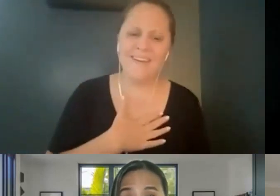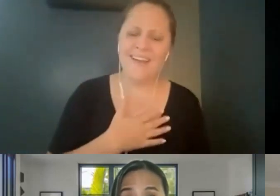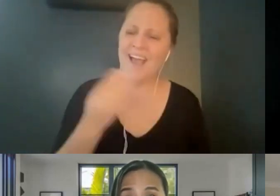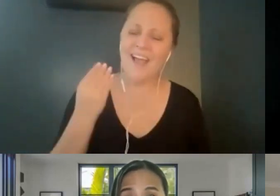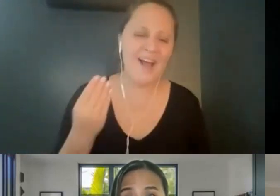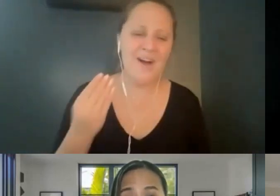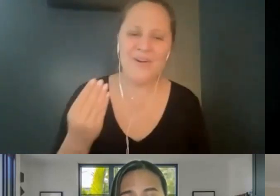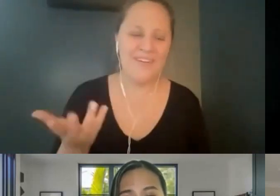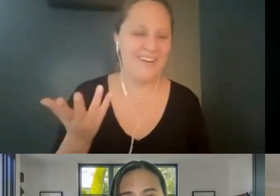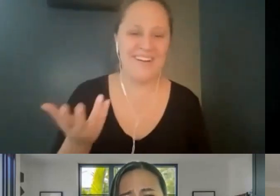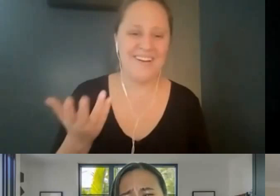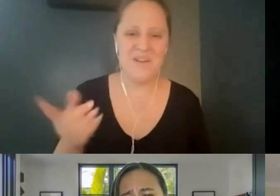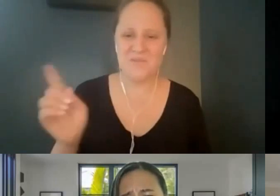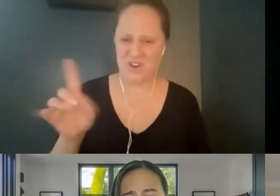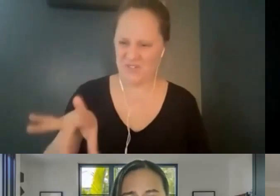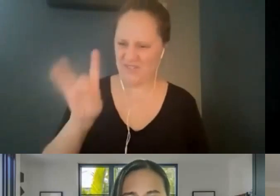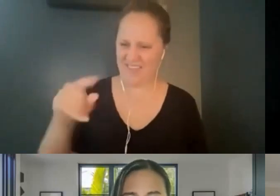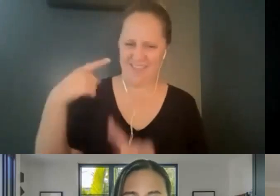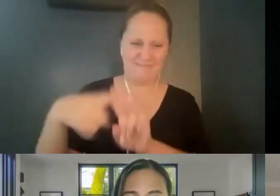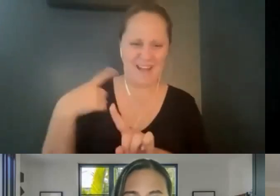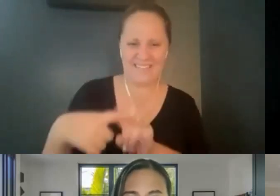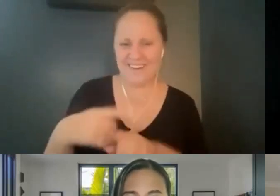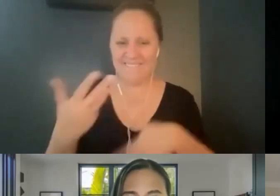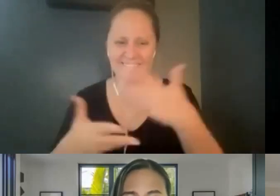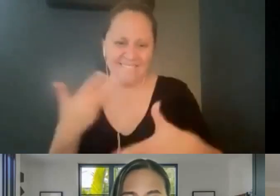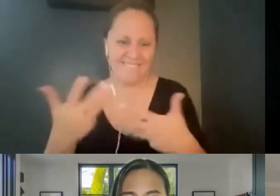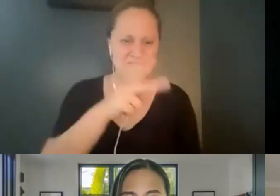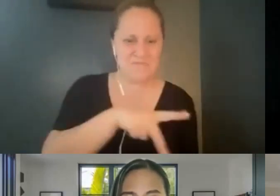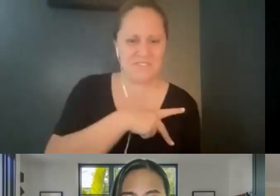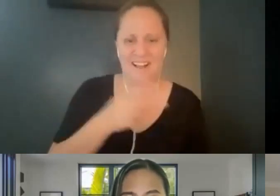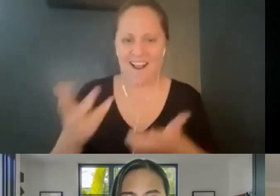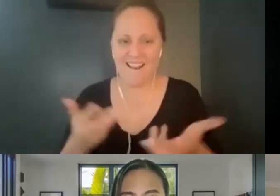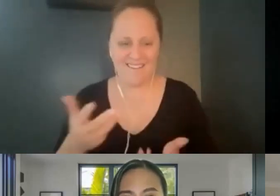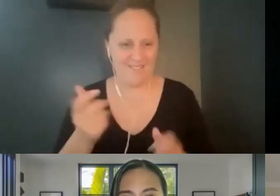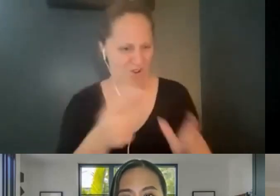You know, where do you pull that out of your personality and why aren't we all like that? Why,